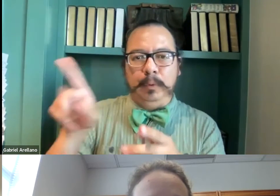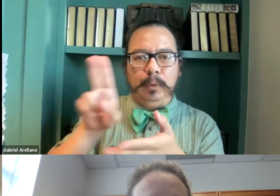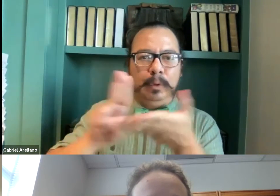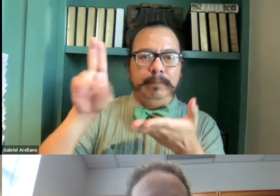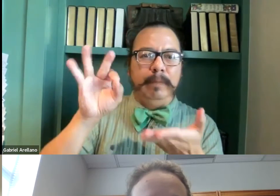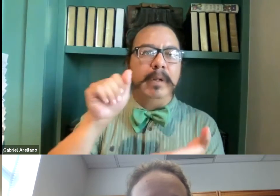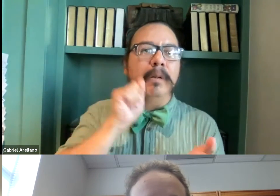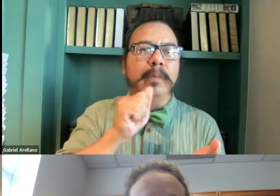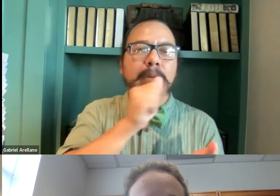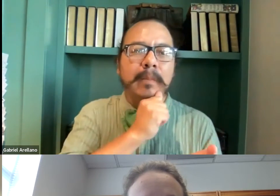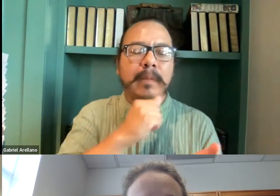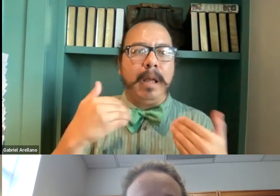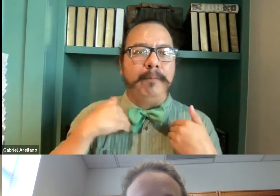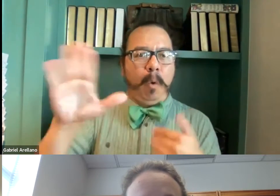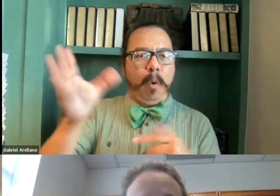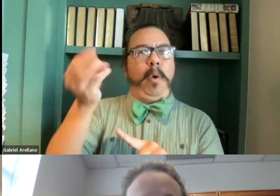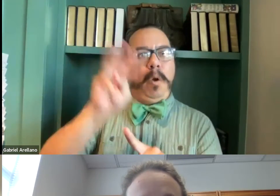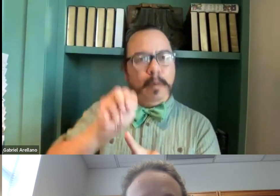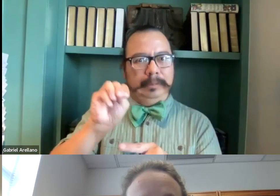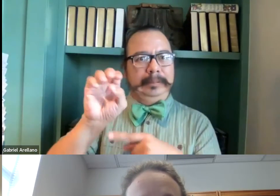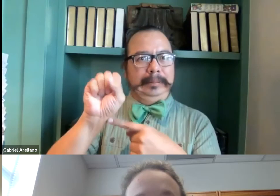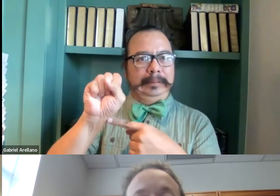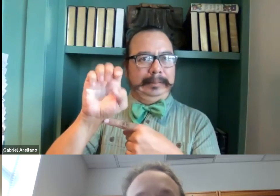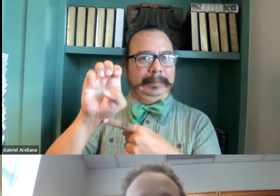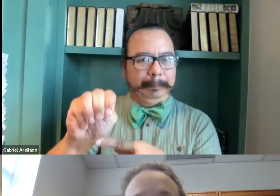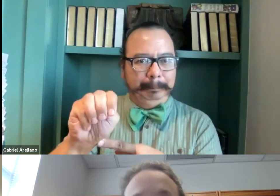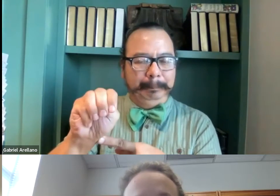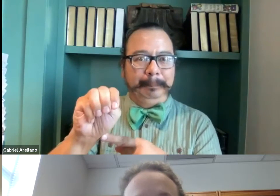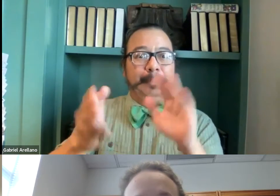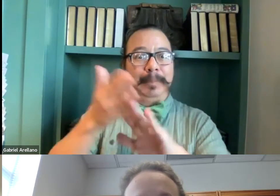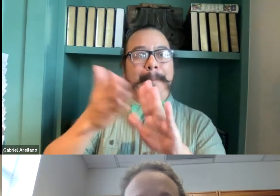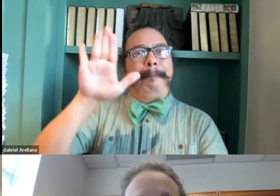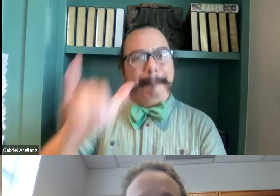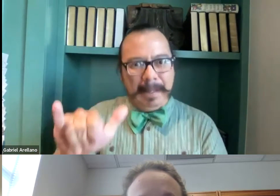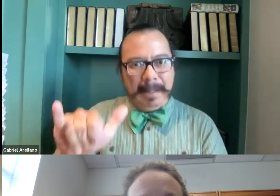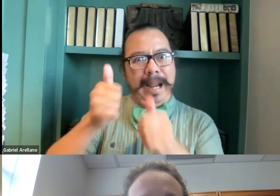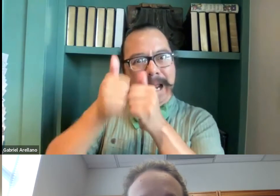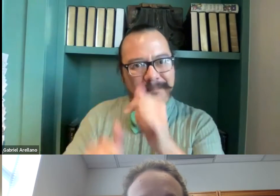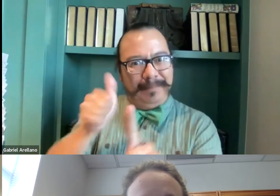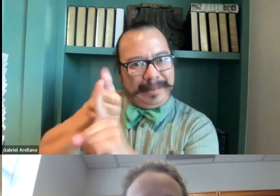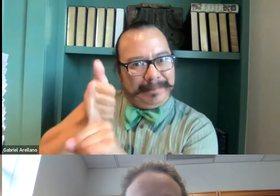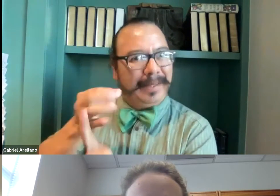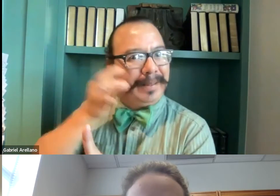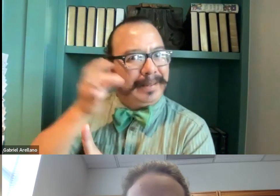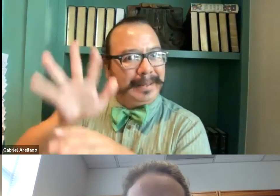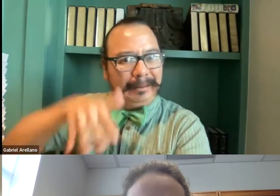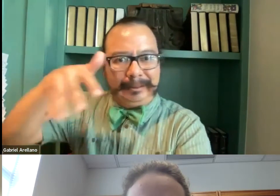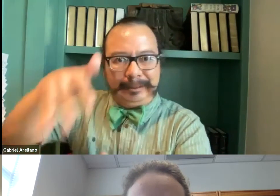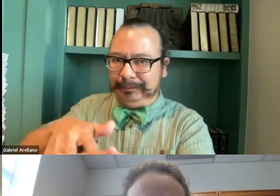Sign Language Interpreter | Paola Morales del Castillo, they: Social justice also relates to policy at Arizona, uh Sign Language Interpreter | Paola Morales del Castillo, they: State.